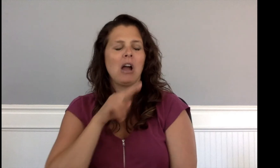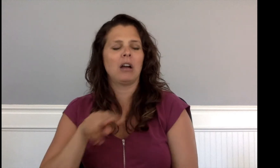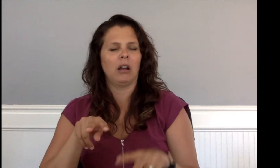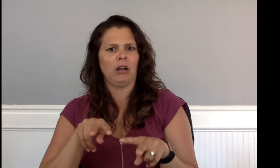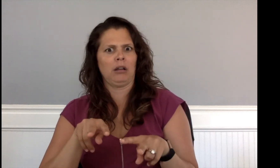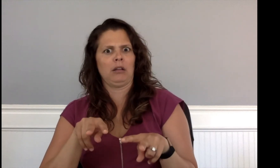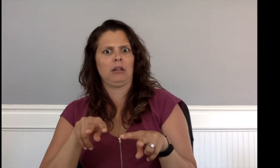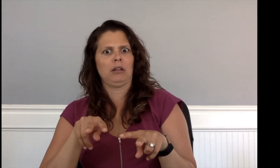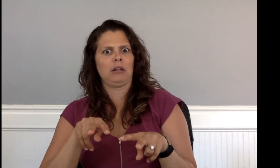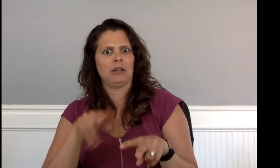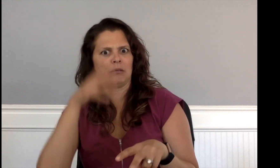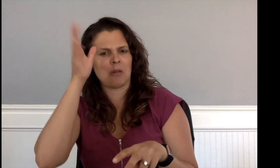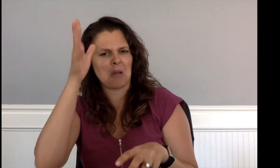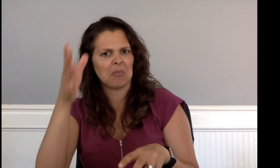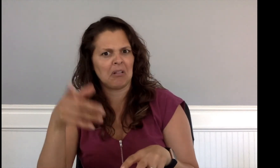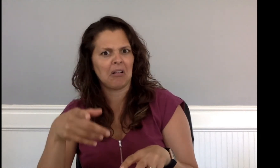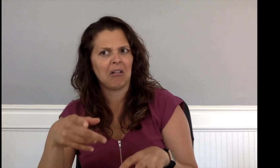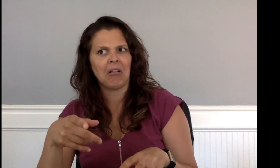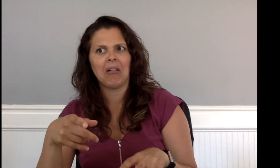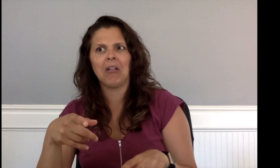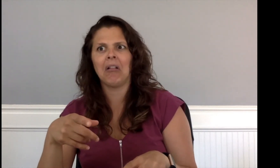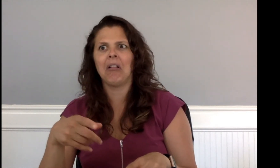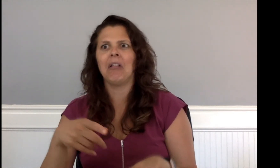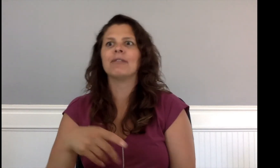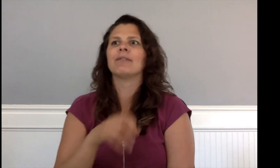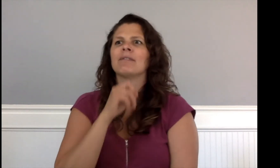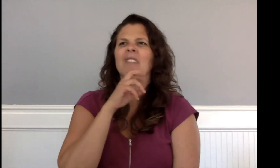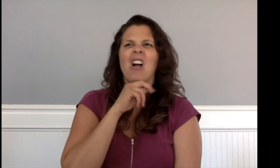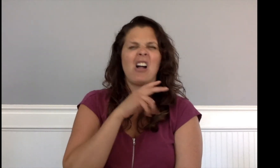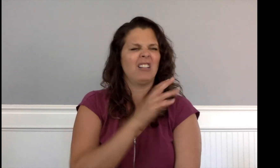heart, and wiggled his thumbs. Frog and Charlie stared at Grandpa Tickler in astonishment.